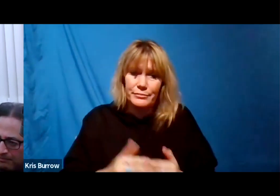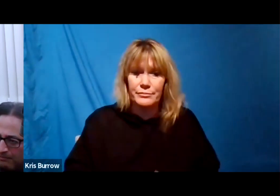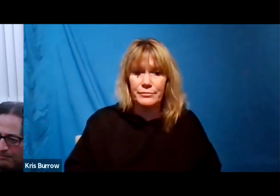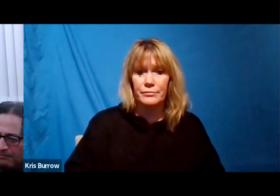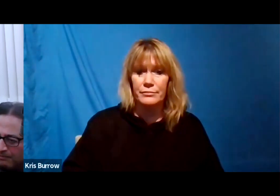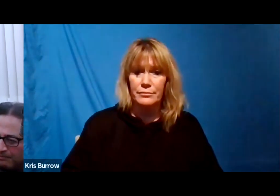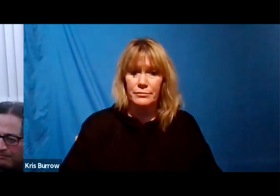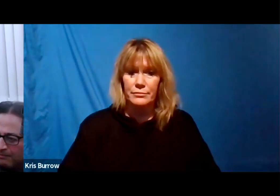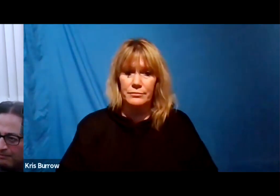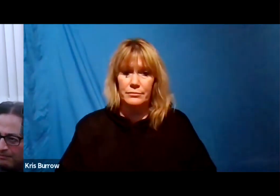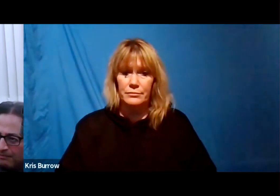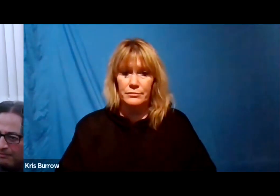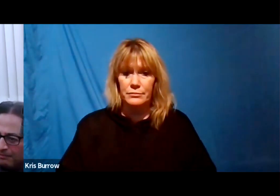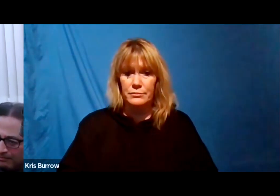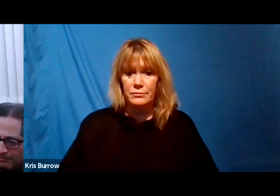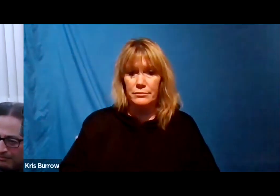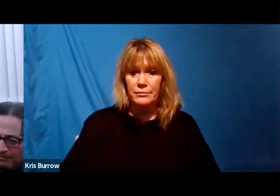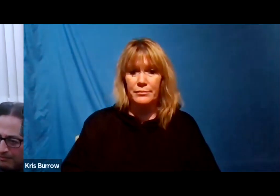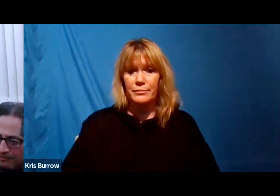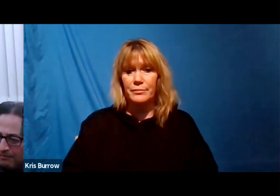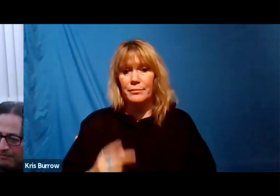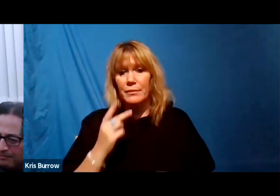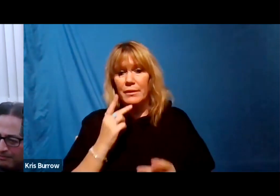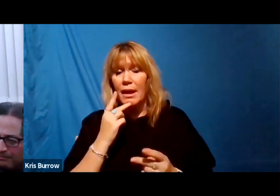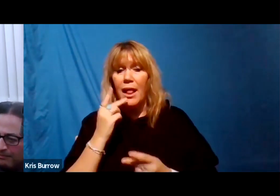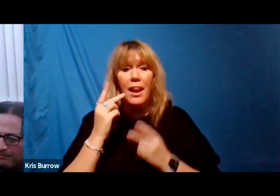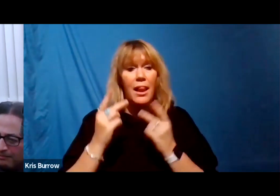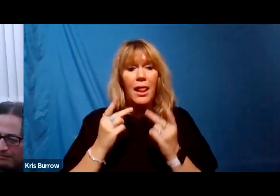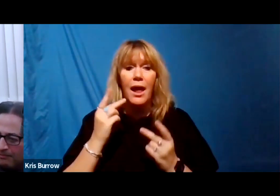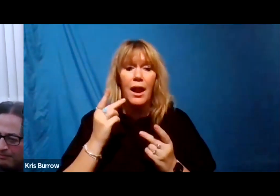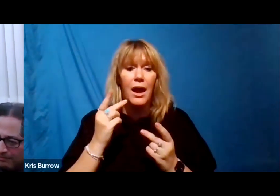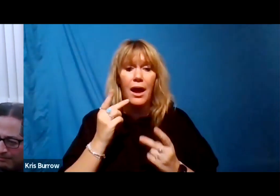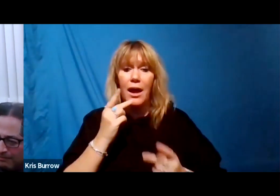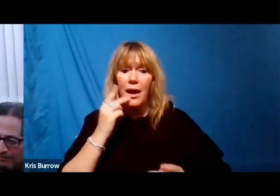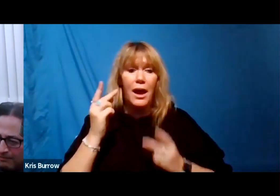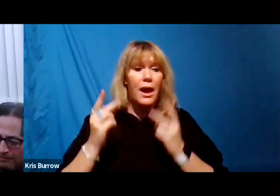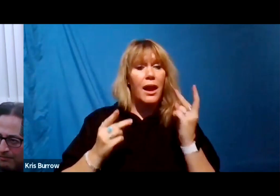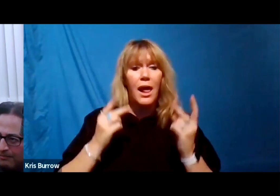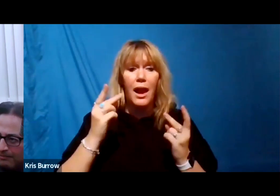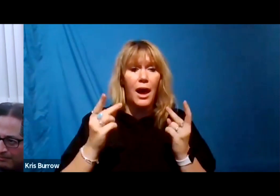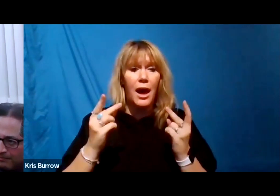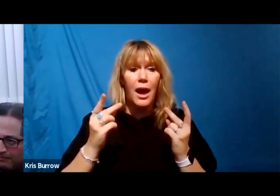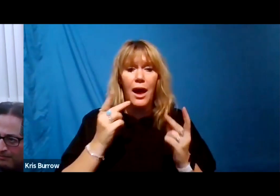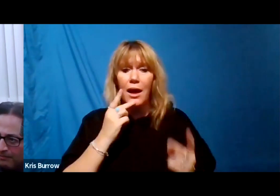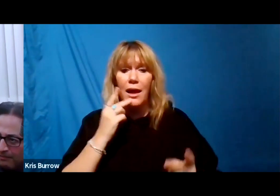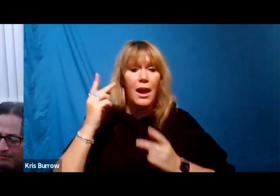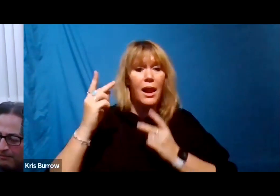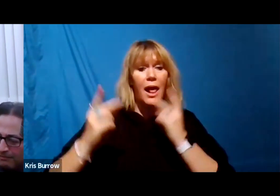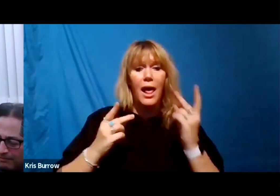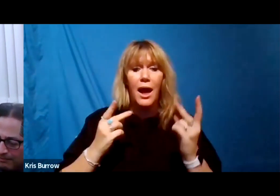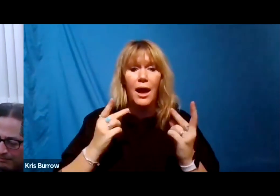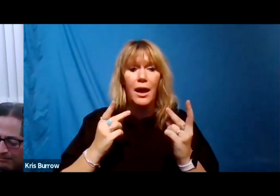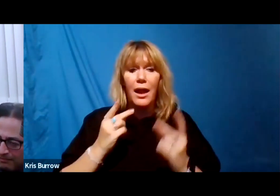Yeah, a long time. He's actually in the